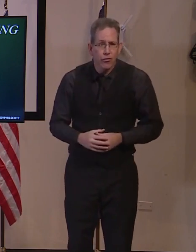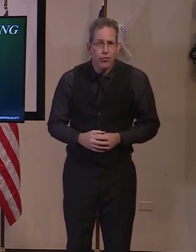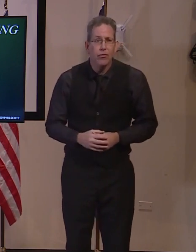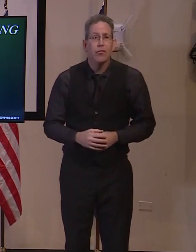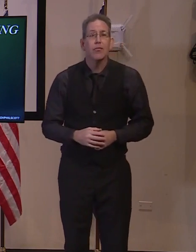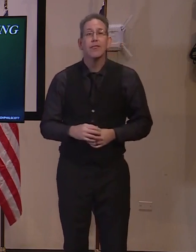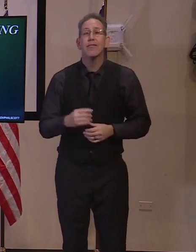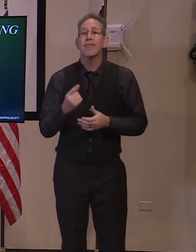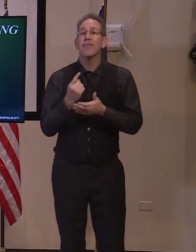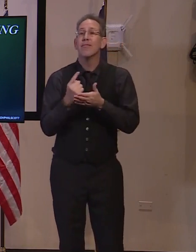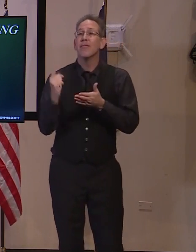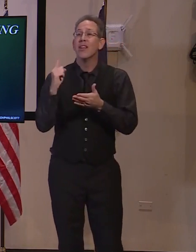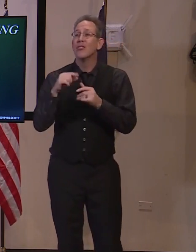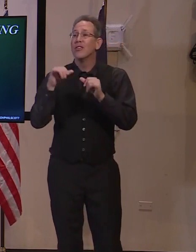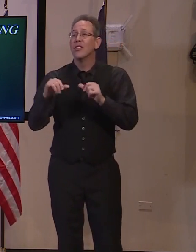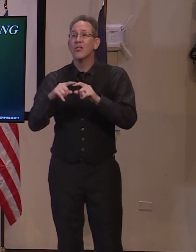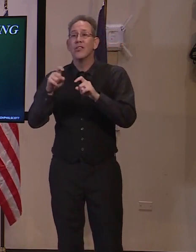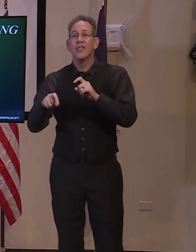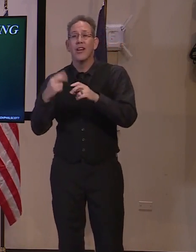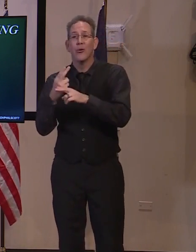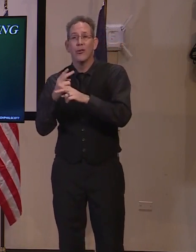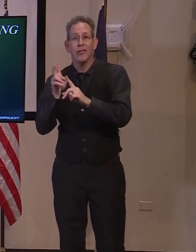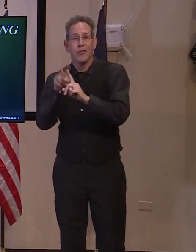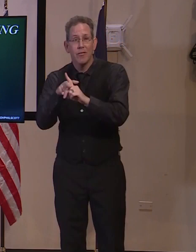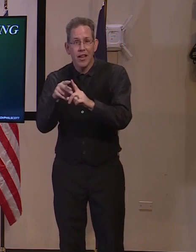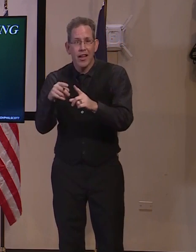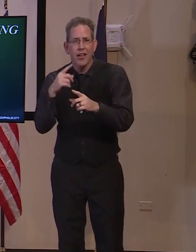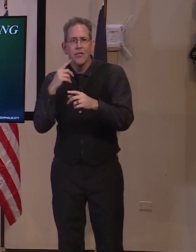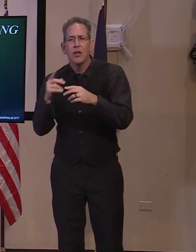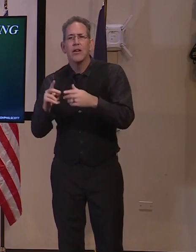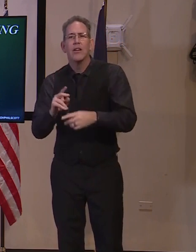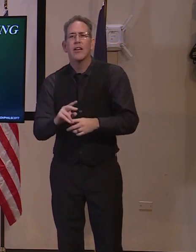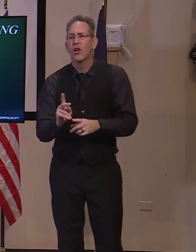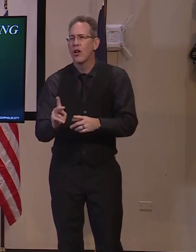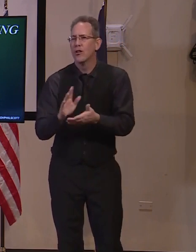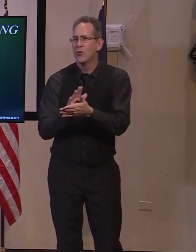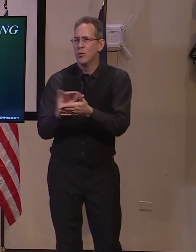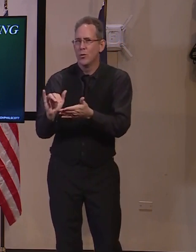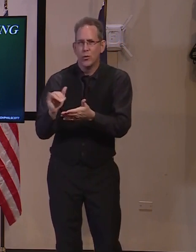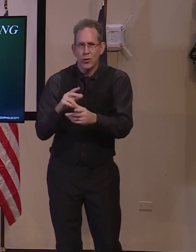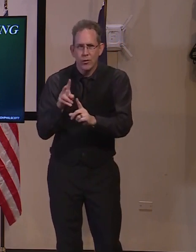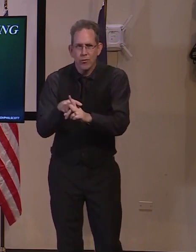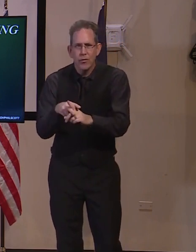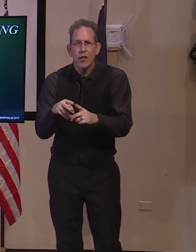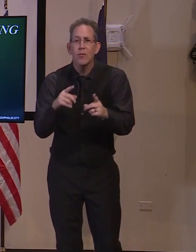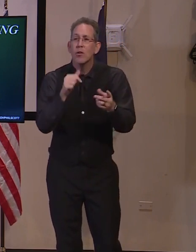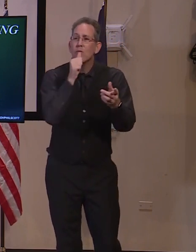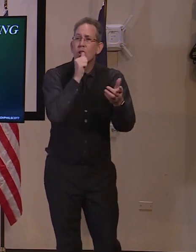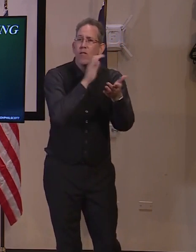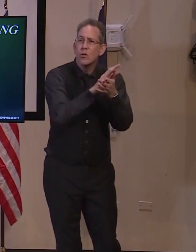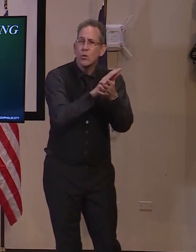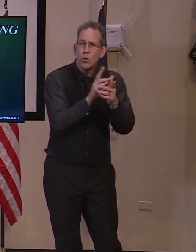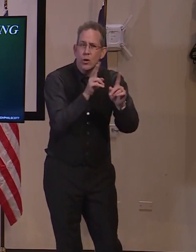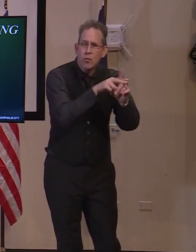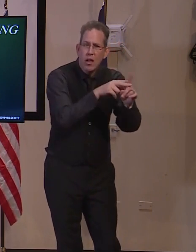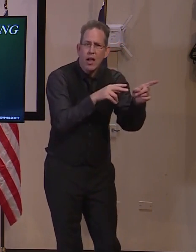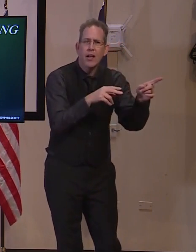schools. Uh, we are working on implementing in the private pre K and the child care centers and hope to announce that expansion after the first of the year.